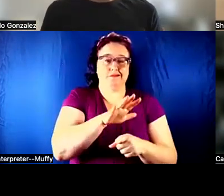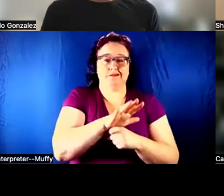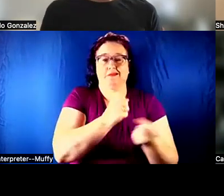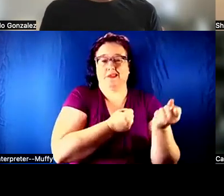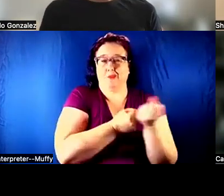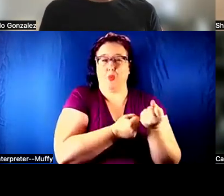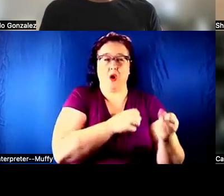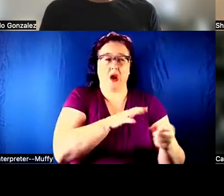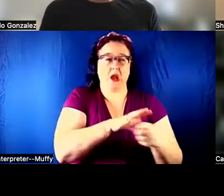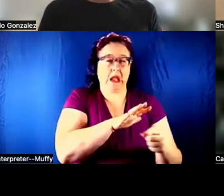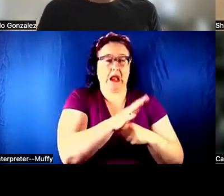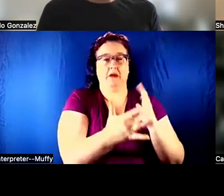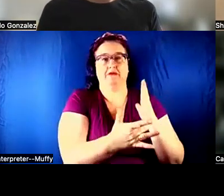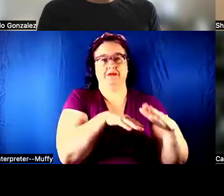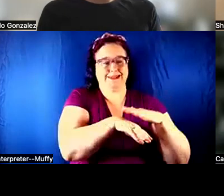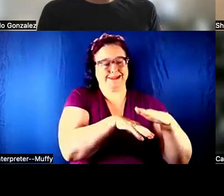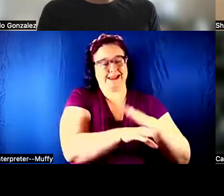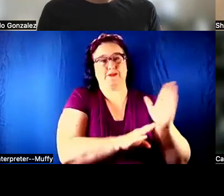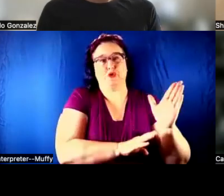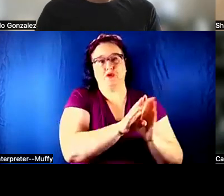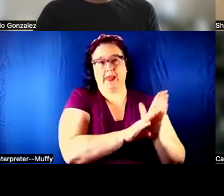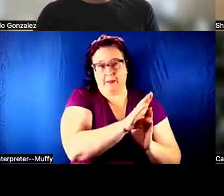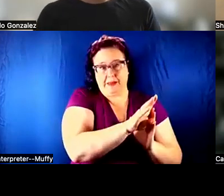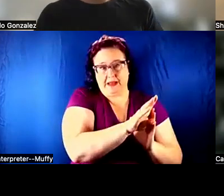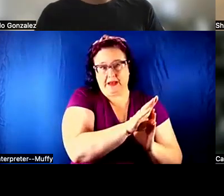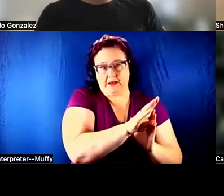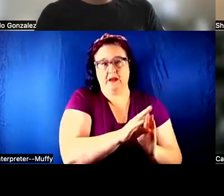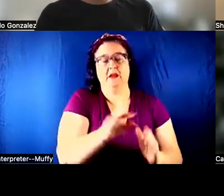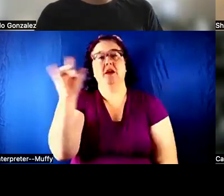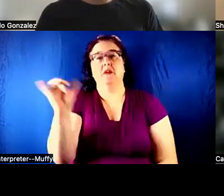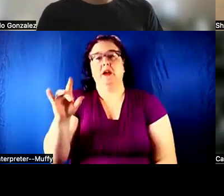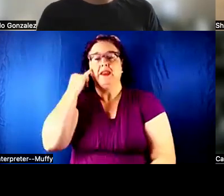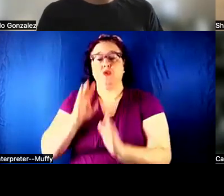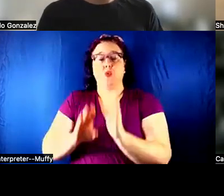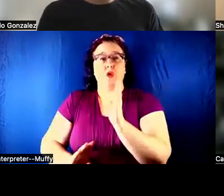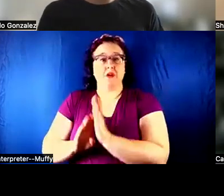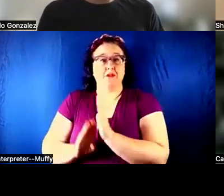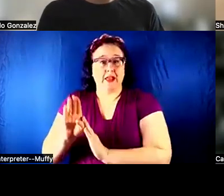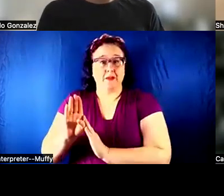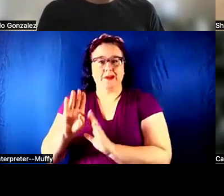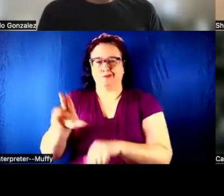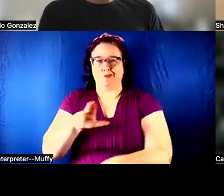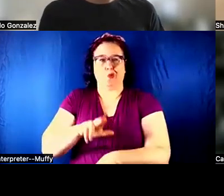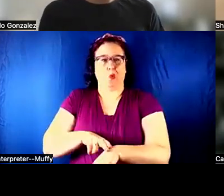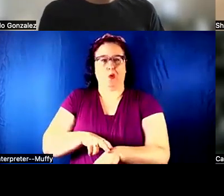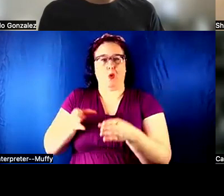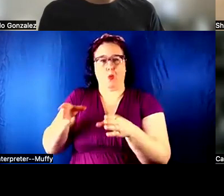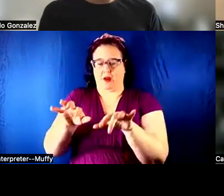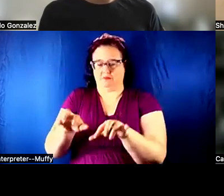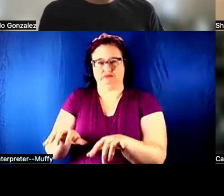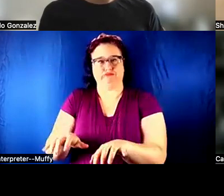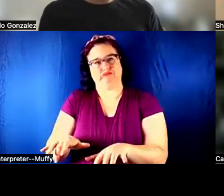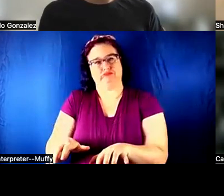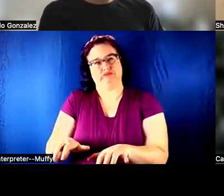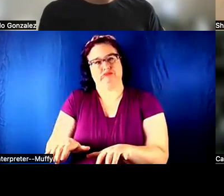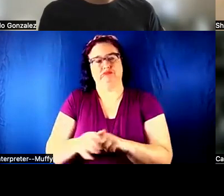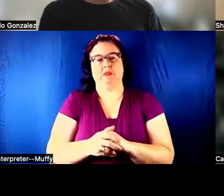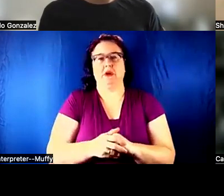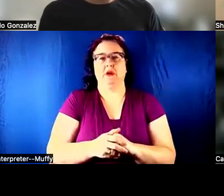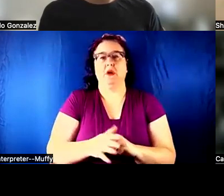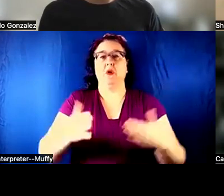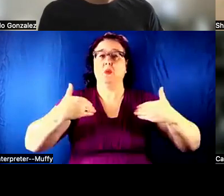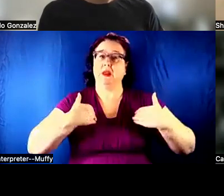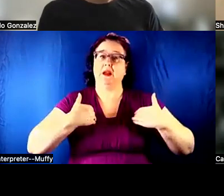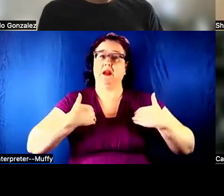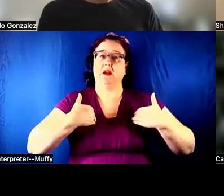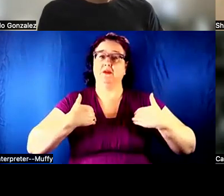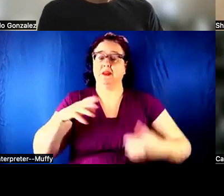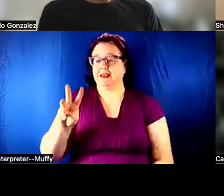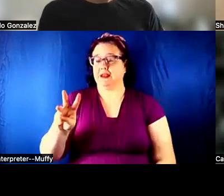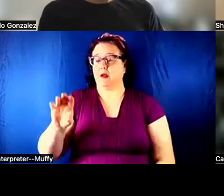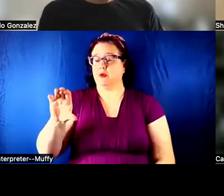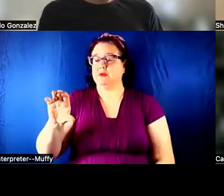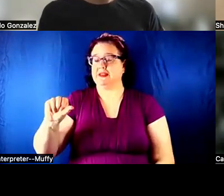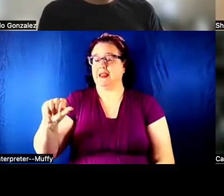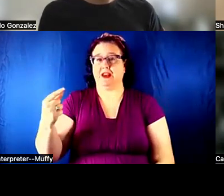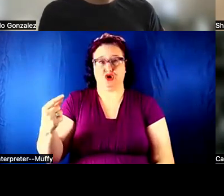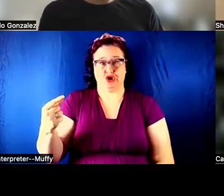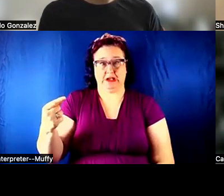DEVELOPMENT. FOR EXAMPLE, IF YOU WERE DEVELOPING A WEB, WE HAVE -- YOU HAVE THESE GUIDELINES.